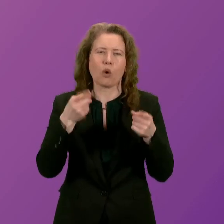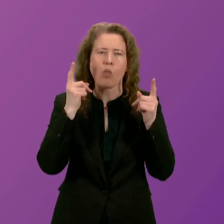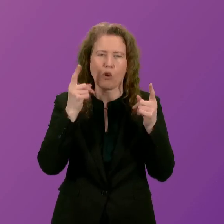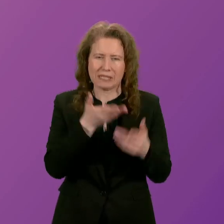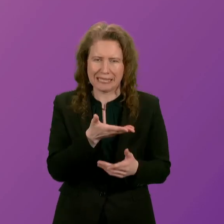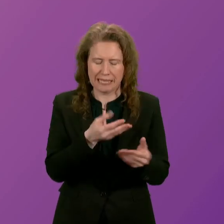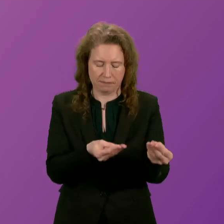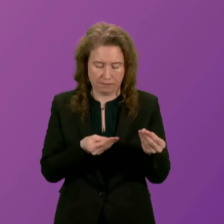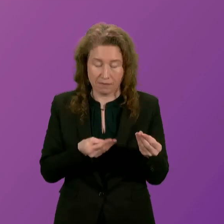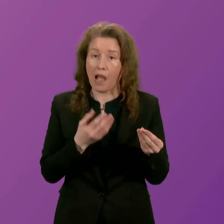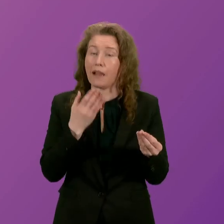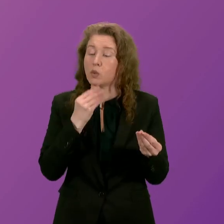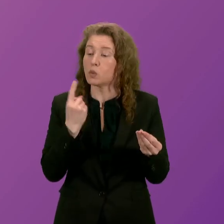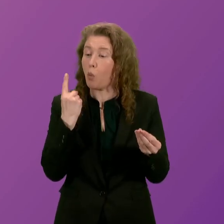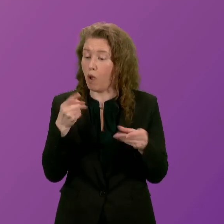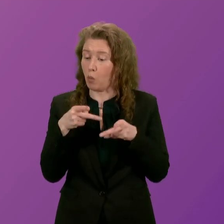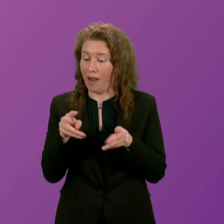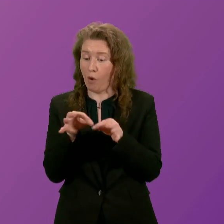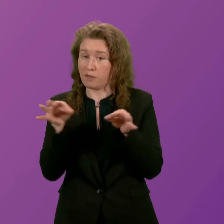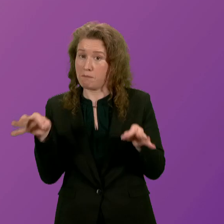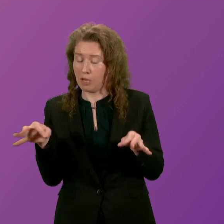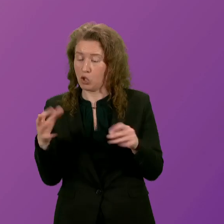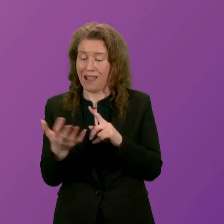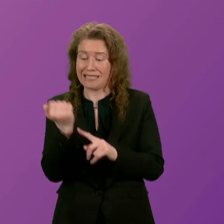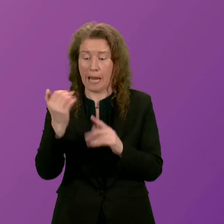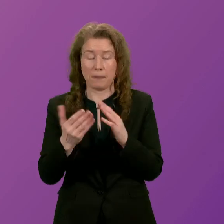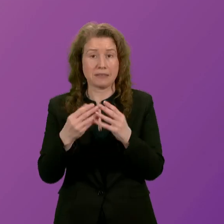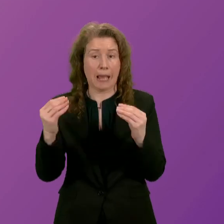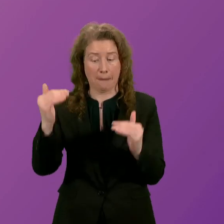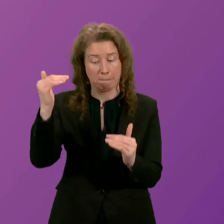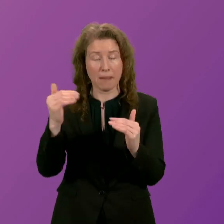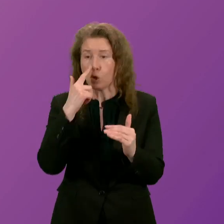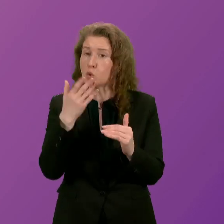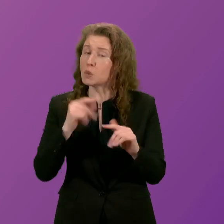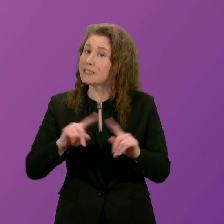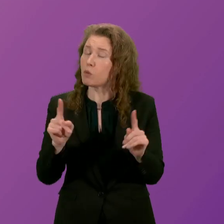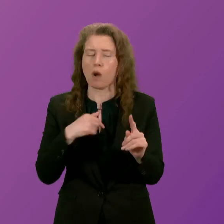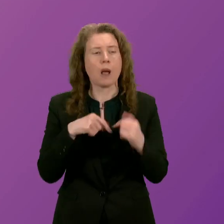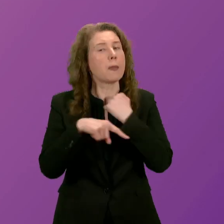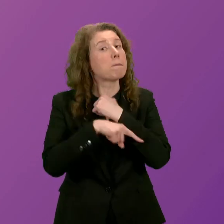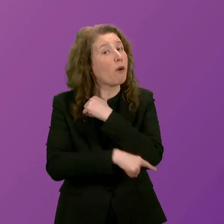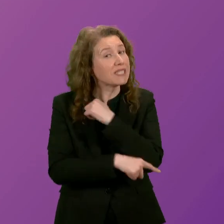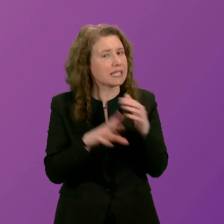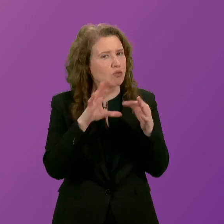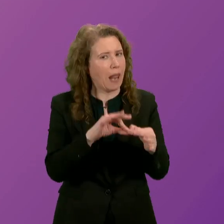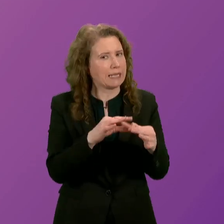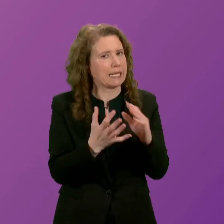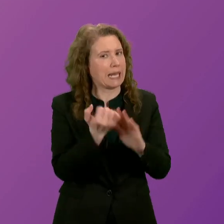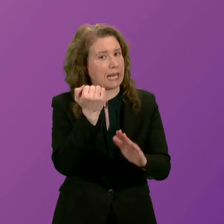I have used one particular measure of the attainment gap—I could use others. The poverty-related attainment gap between young people from the most